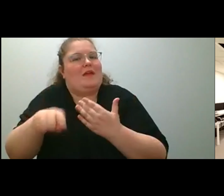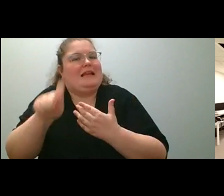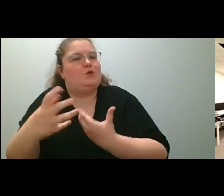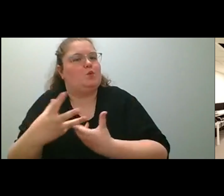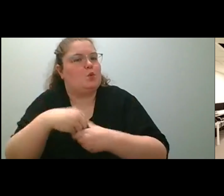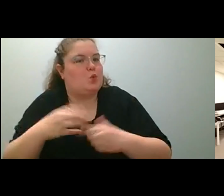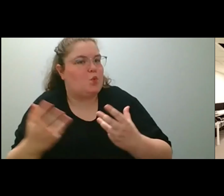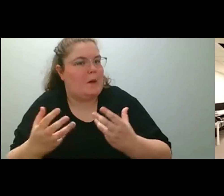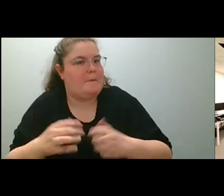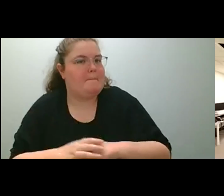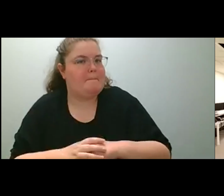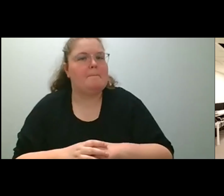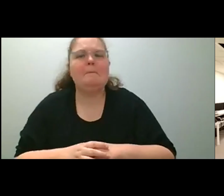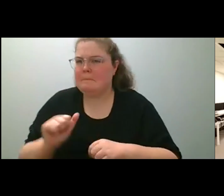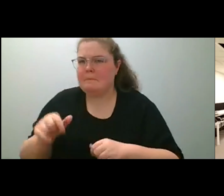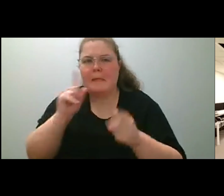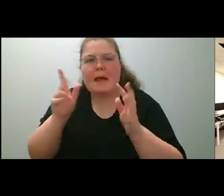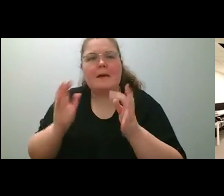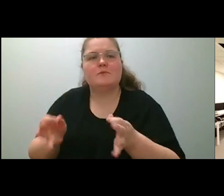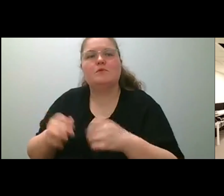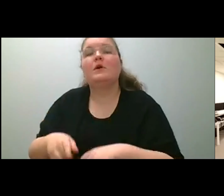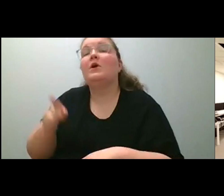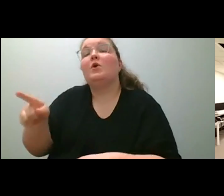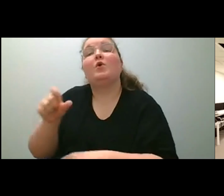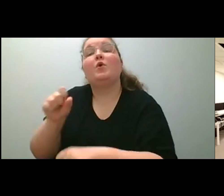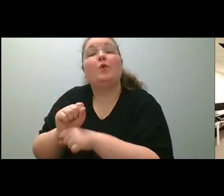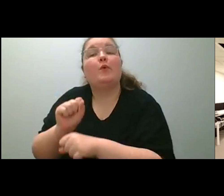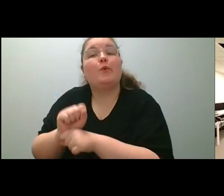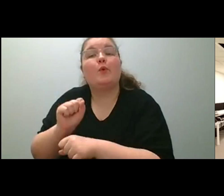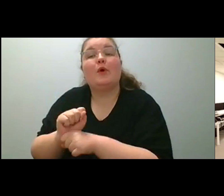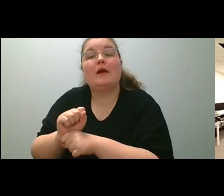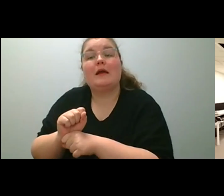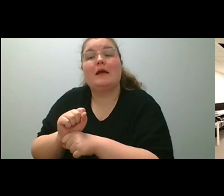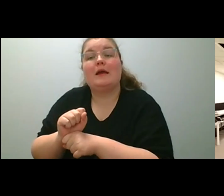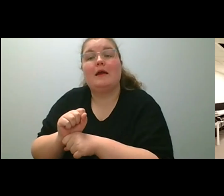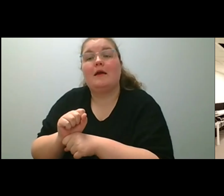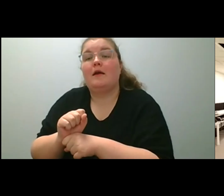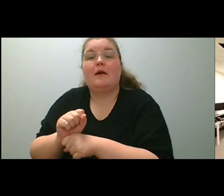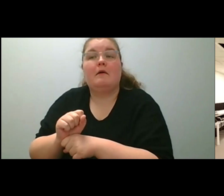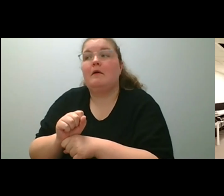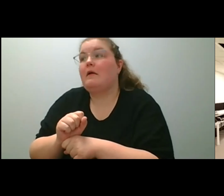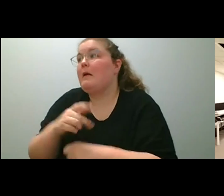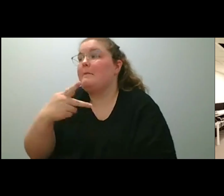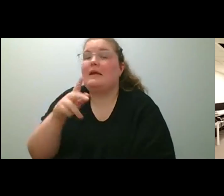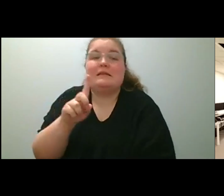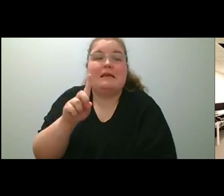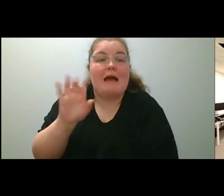Absolutely, so if you are working on something that's been created in InDesign or even a PDF that was created in Word,